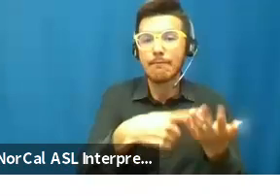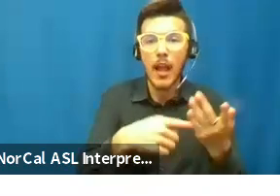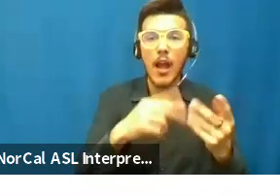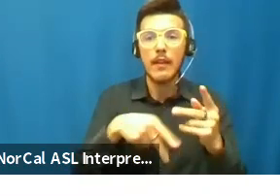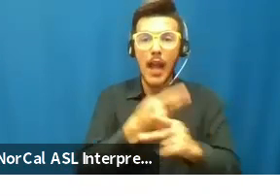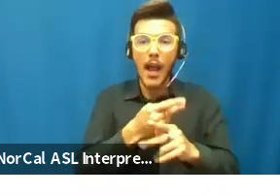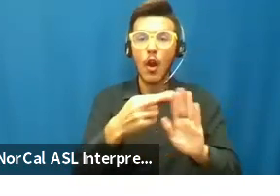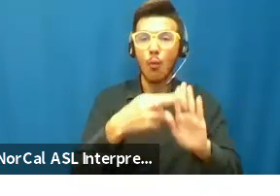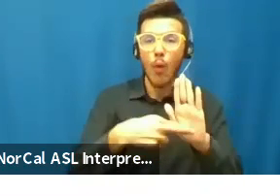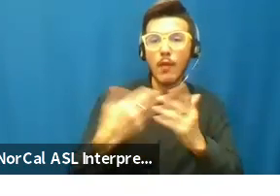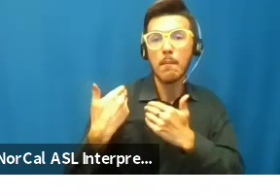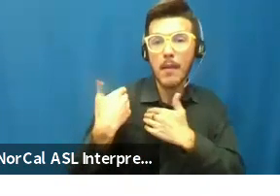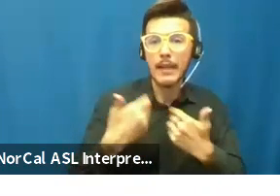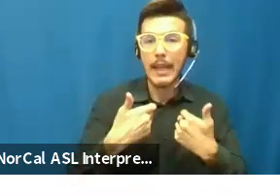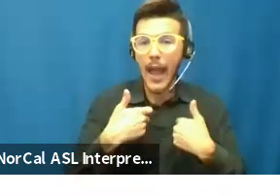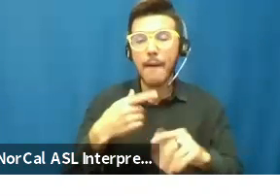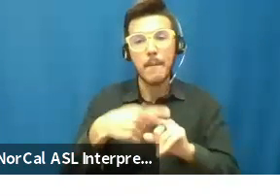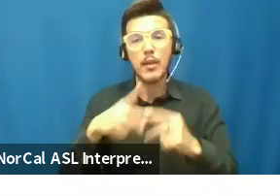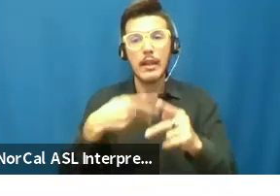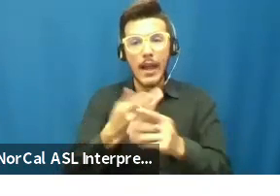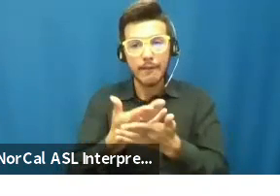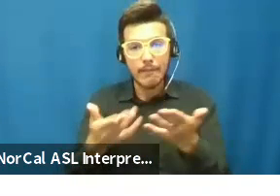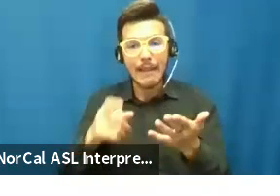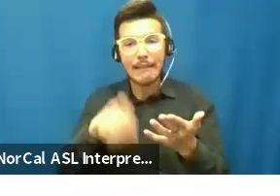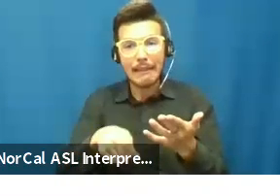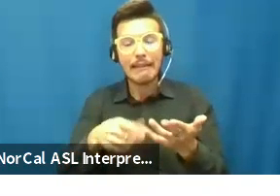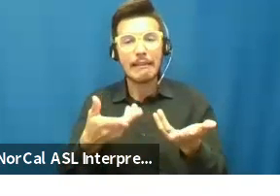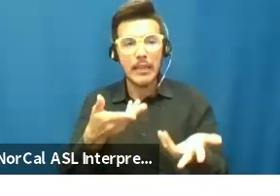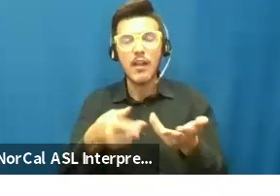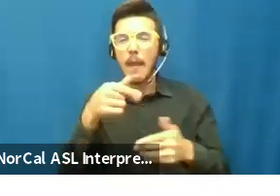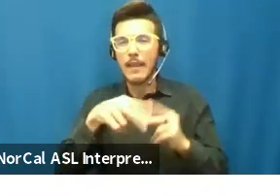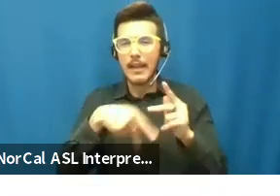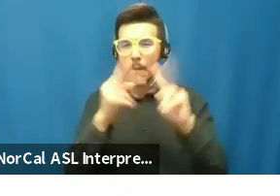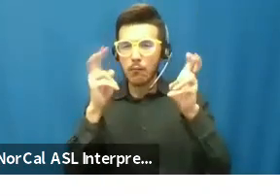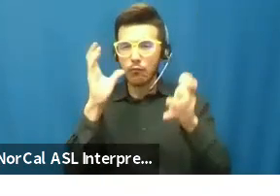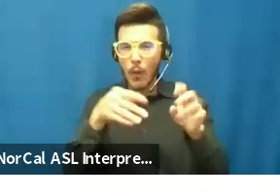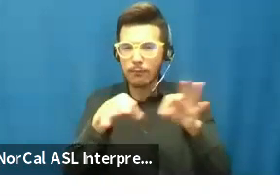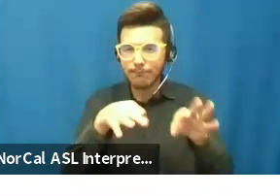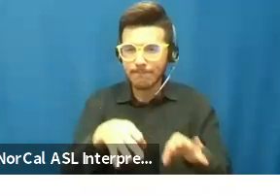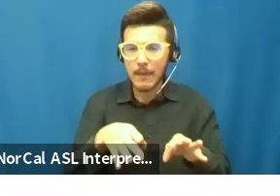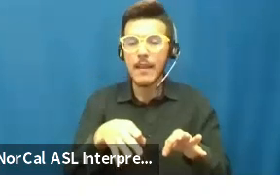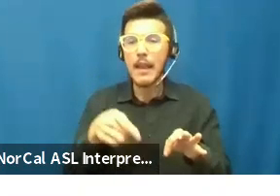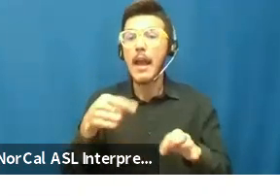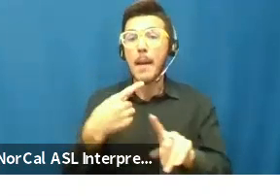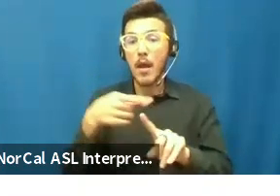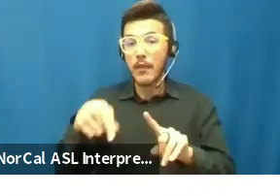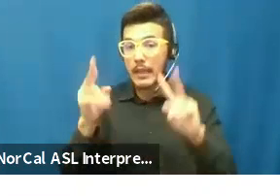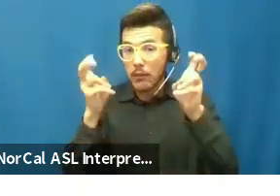and the types of initiatives. This presentation will present findings from interviews with ADA